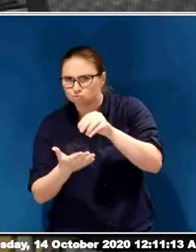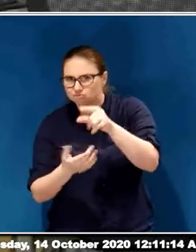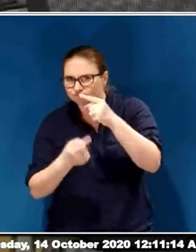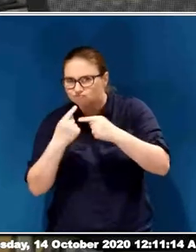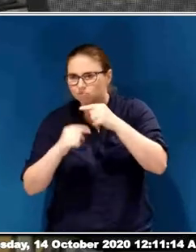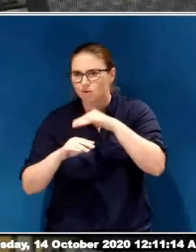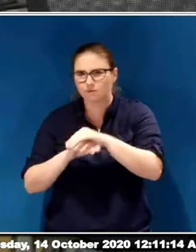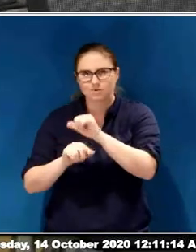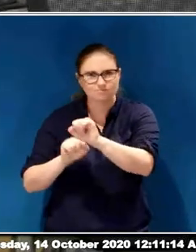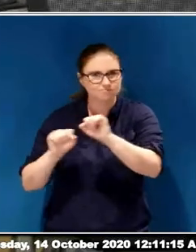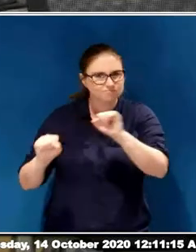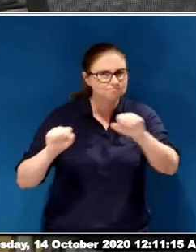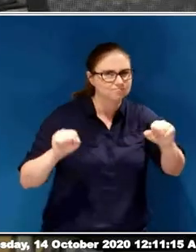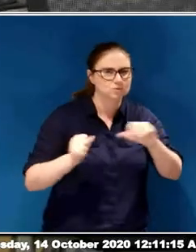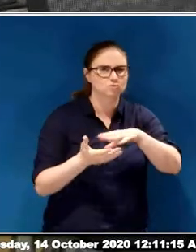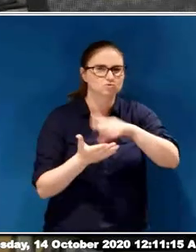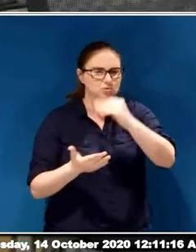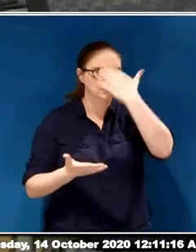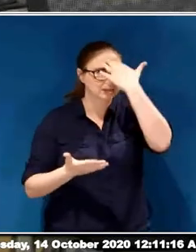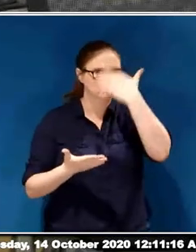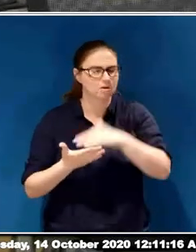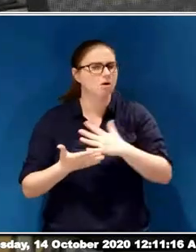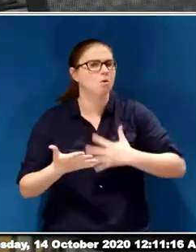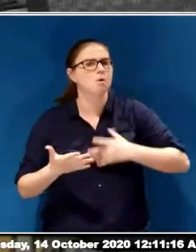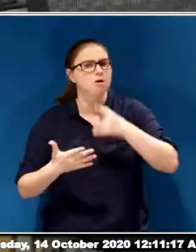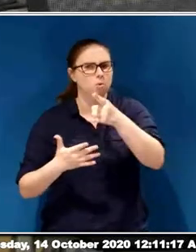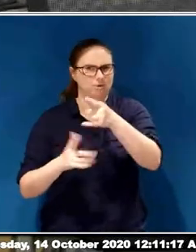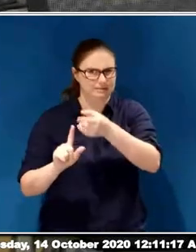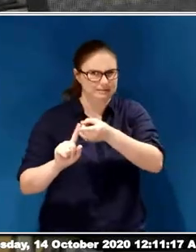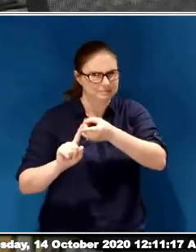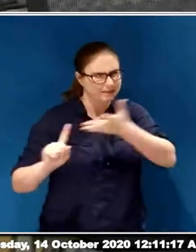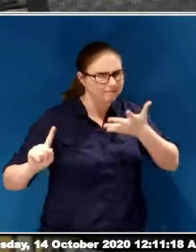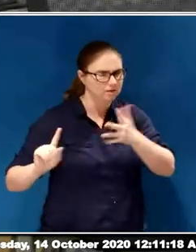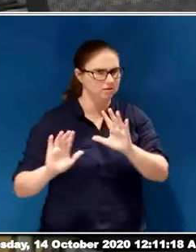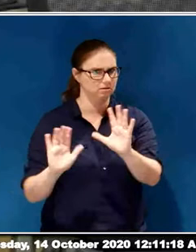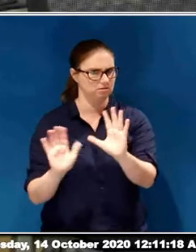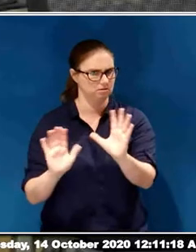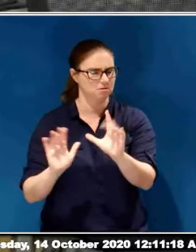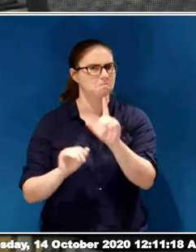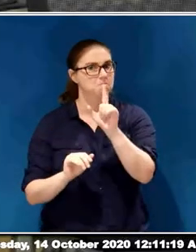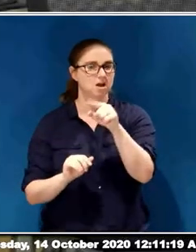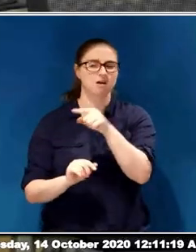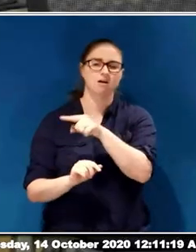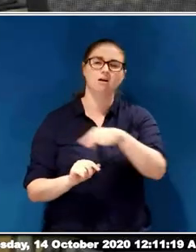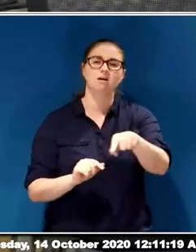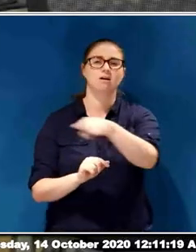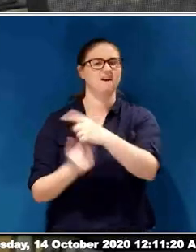those types of stories things that you have heard time and